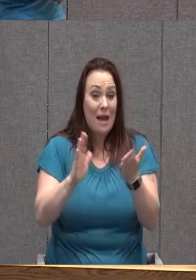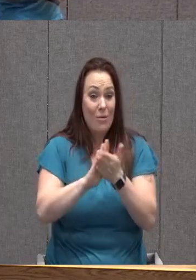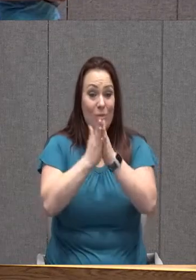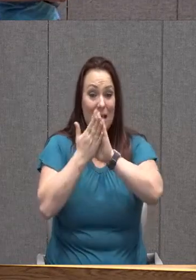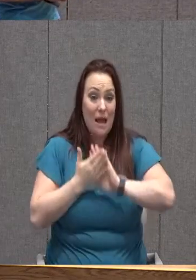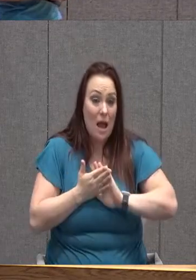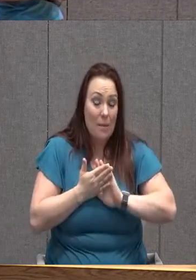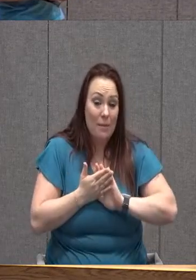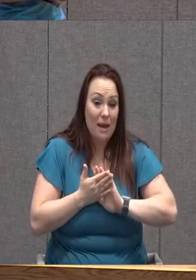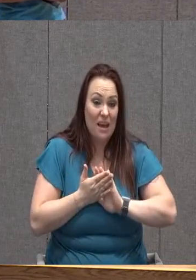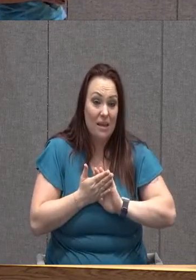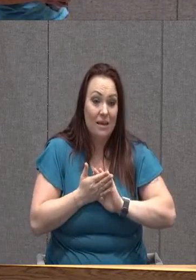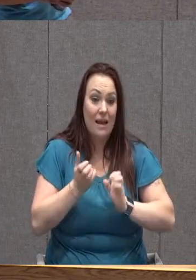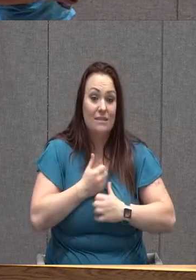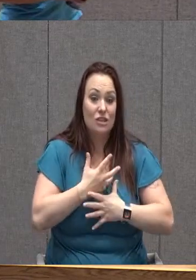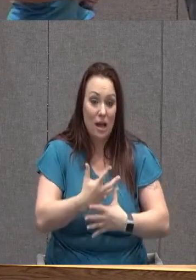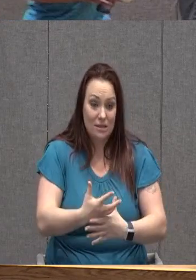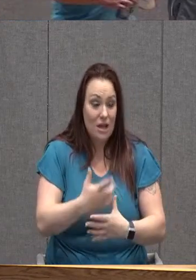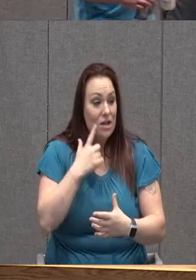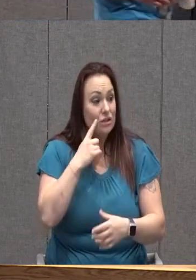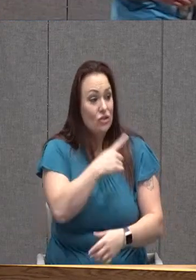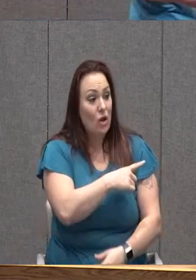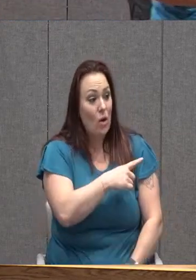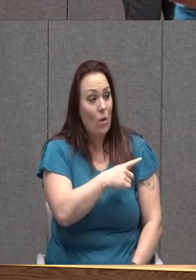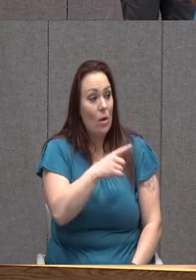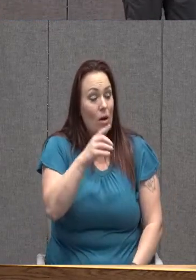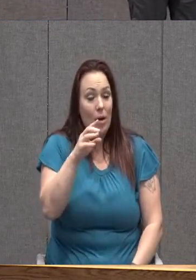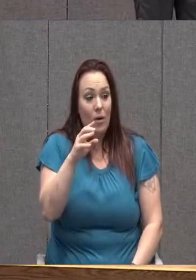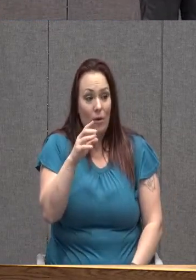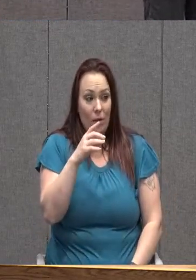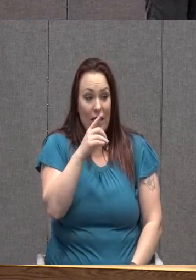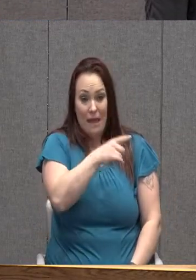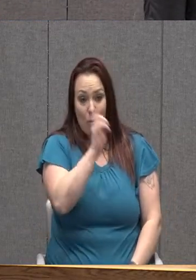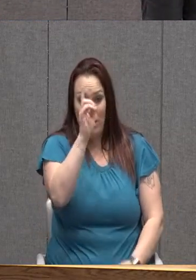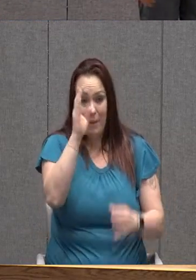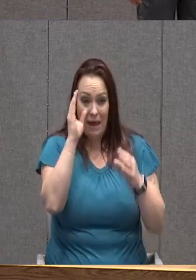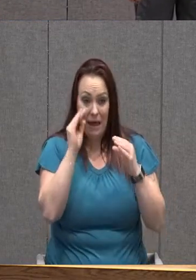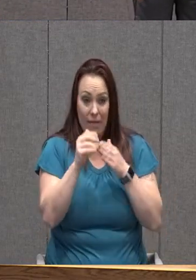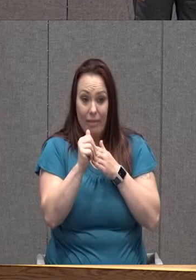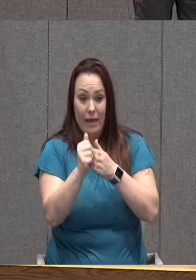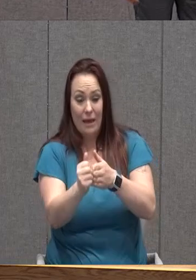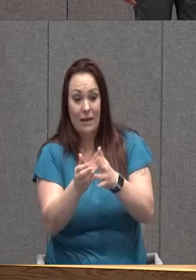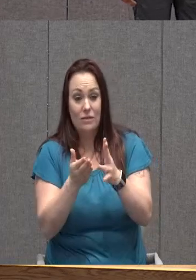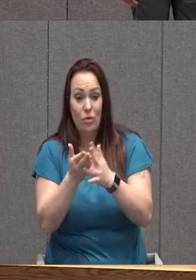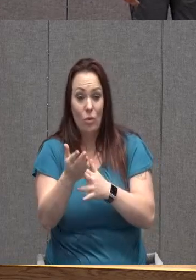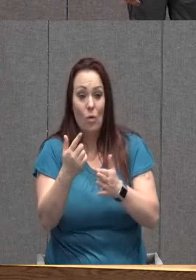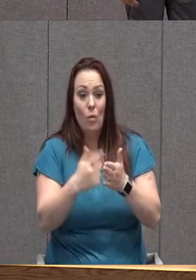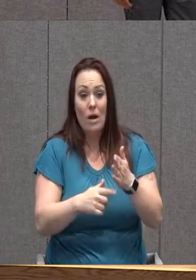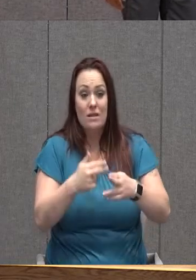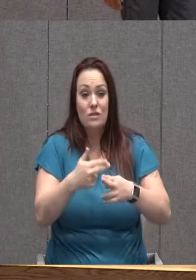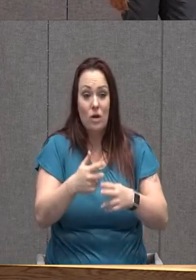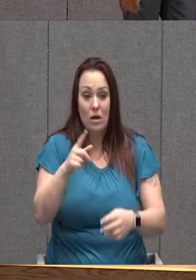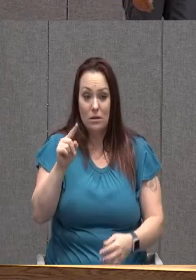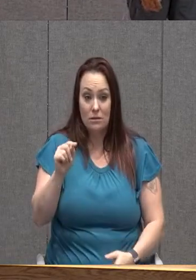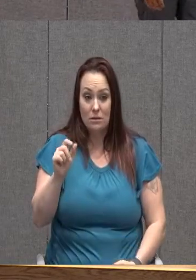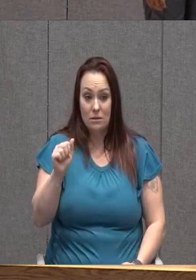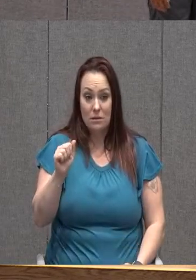a TABATA exercise, and instead of talking about a lot of this, he's gonna show you,